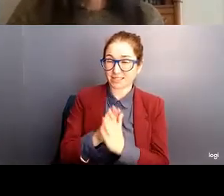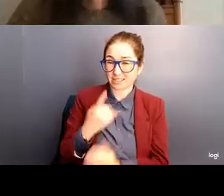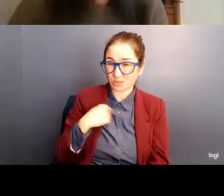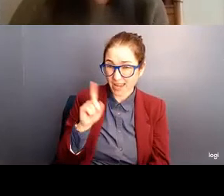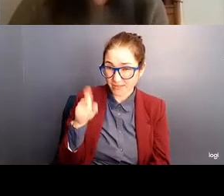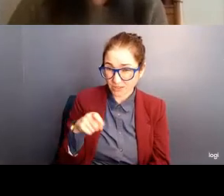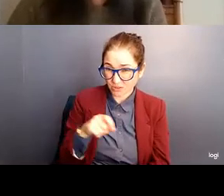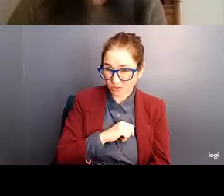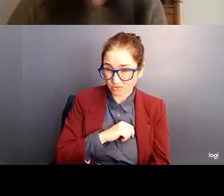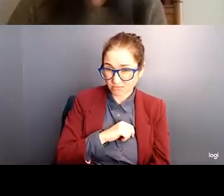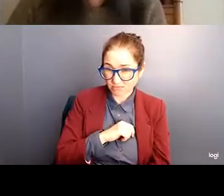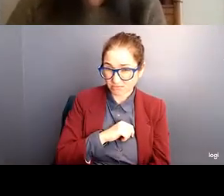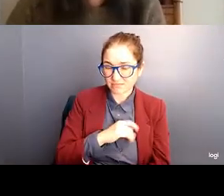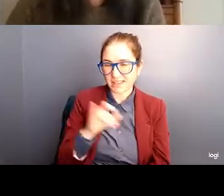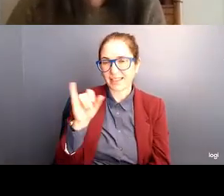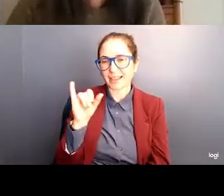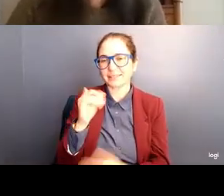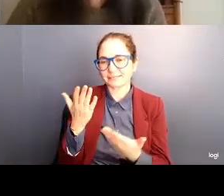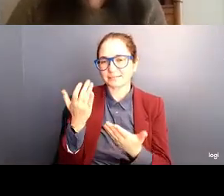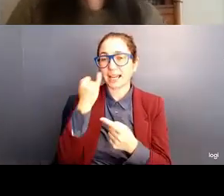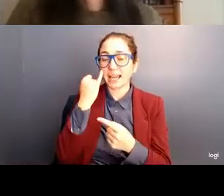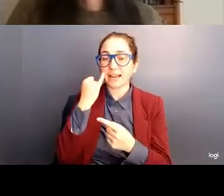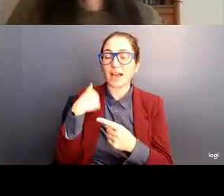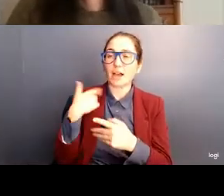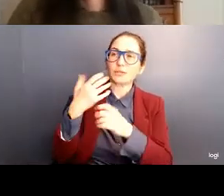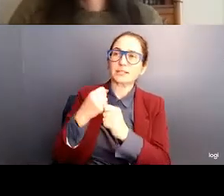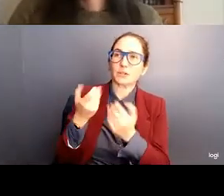So basically what if we receive a request that we can't